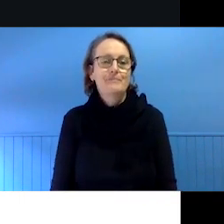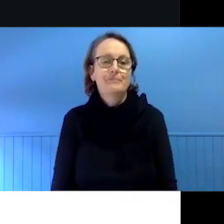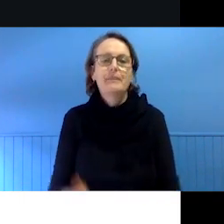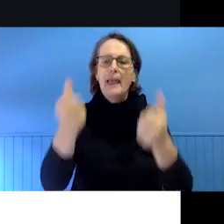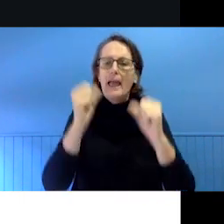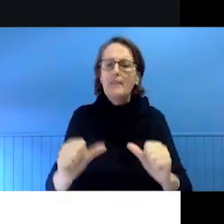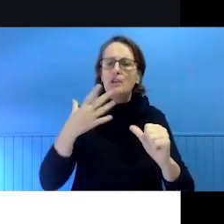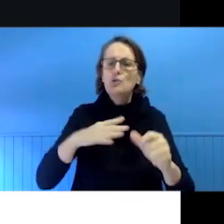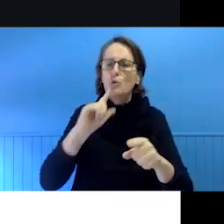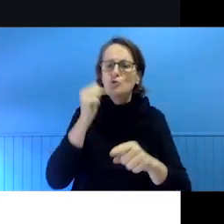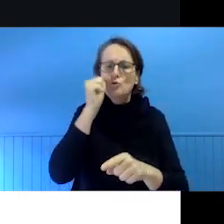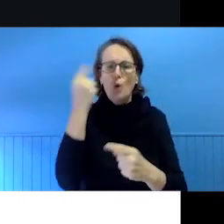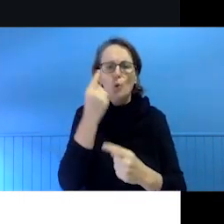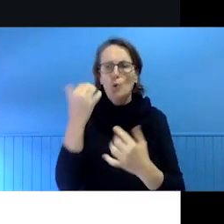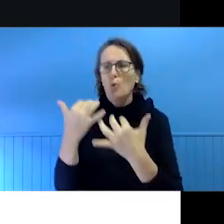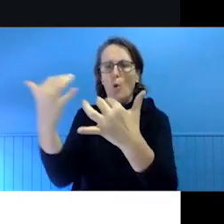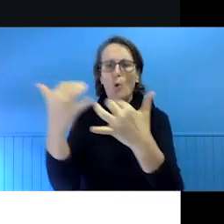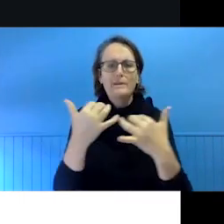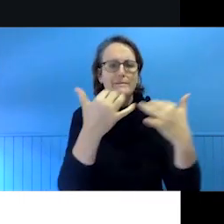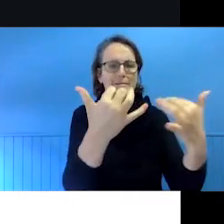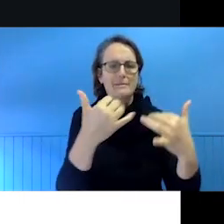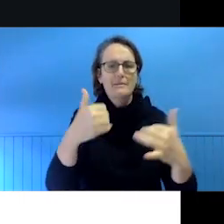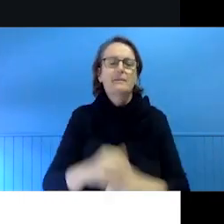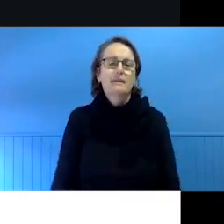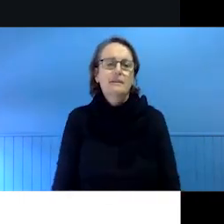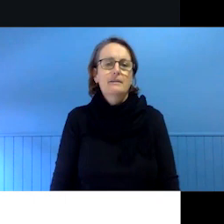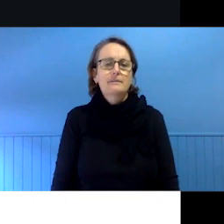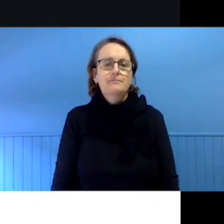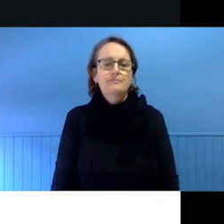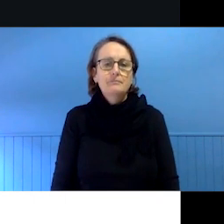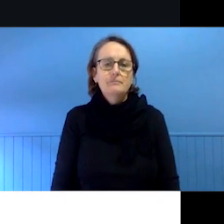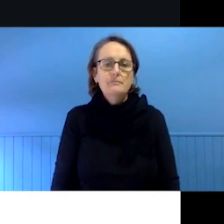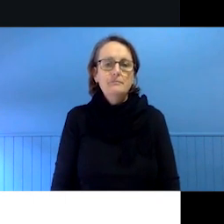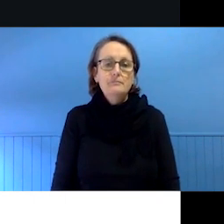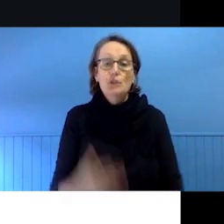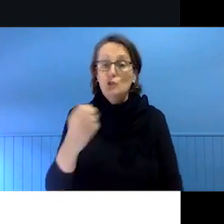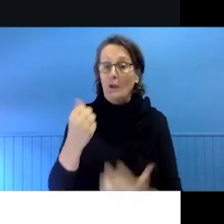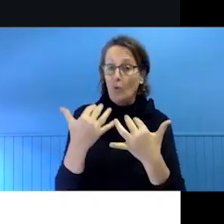and these slides are text only slide. You have your audience, your